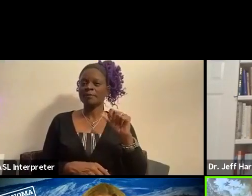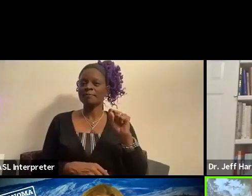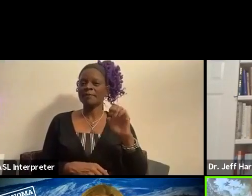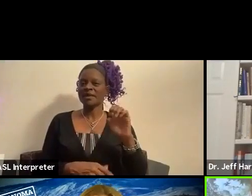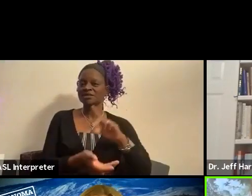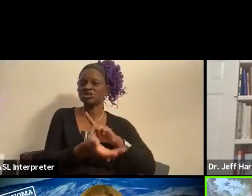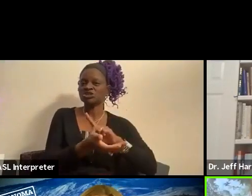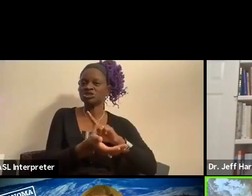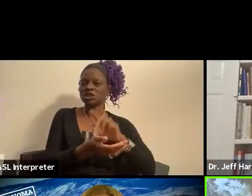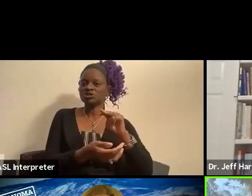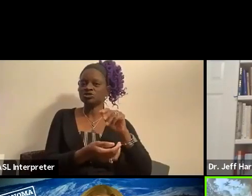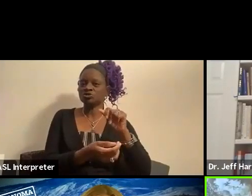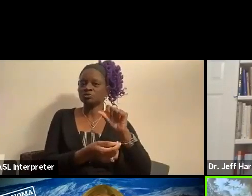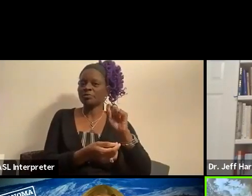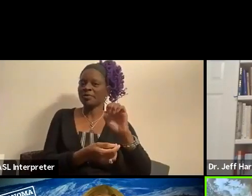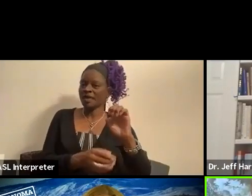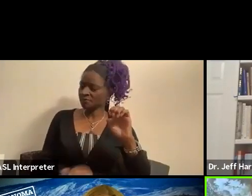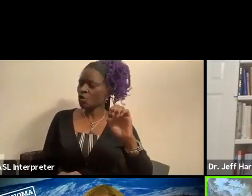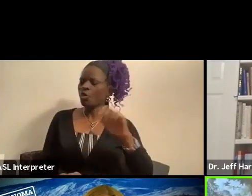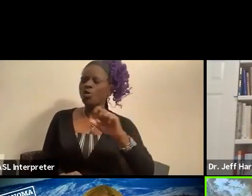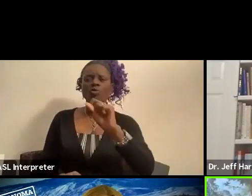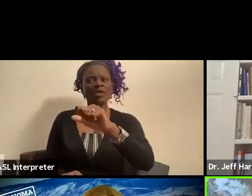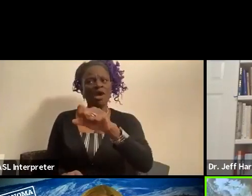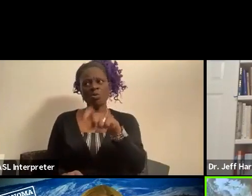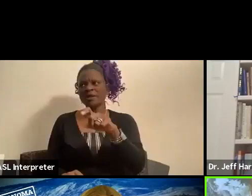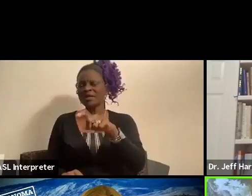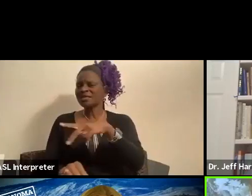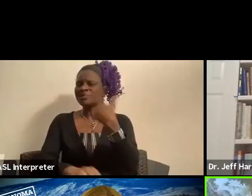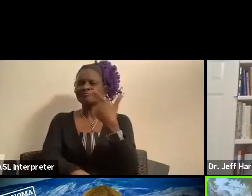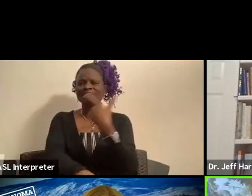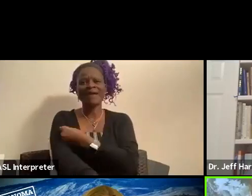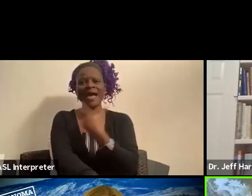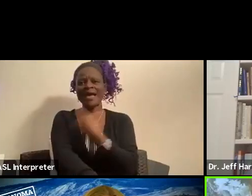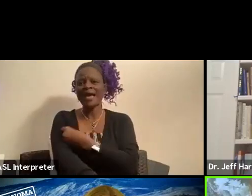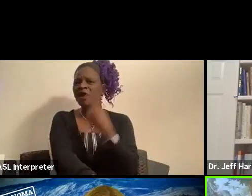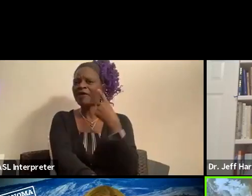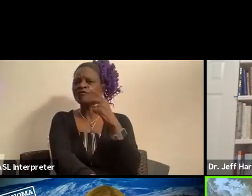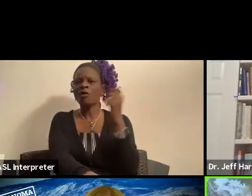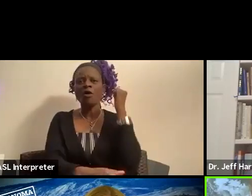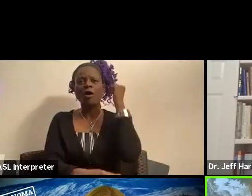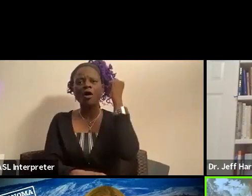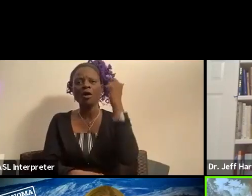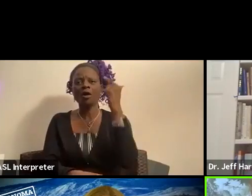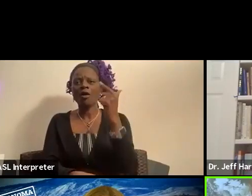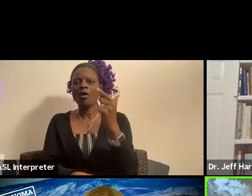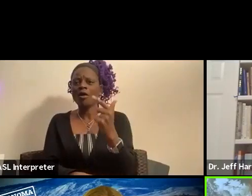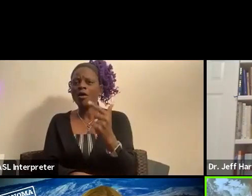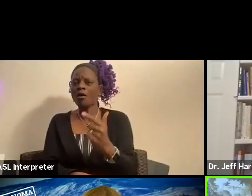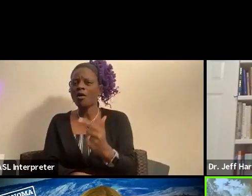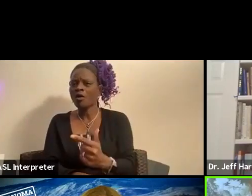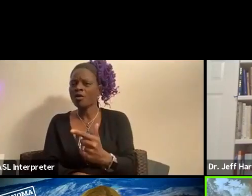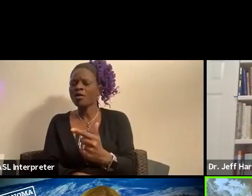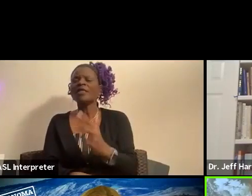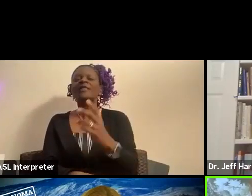We need vaccines for everyone and in fact, the clinical trials are now and have enrolled children under 16.